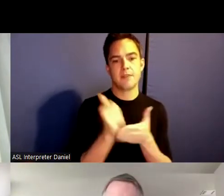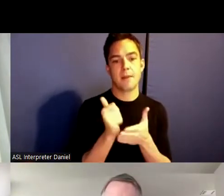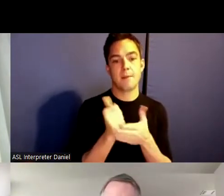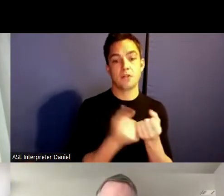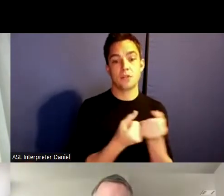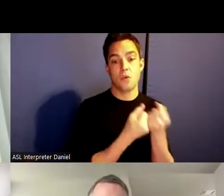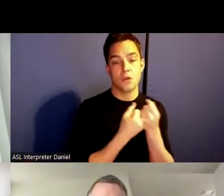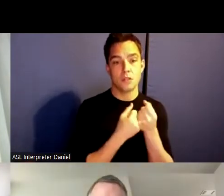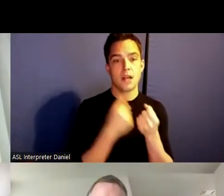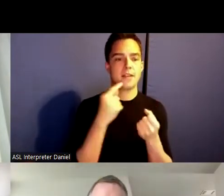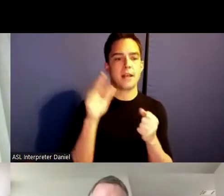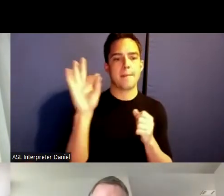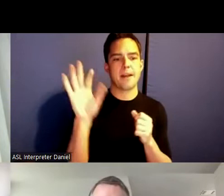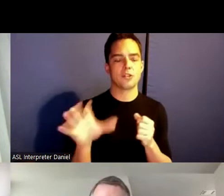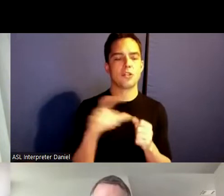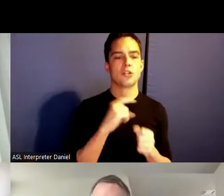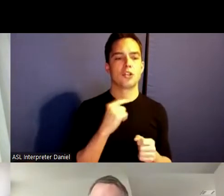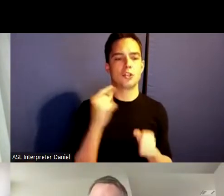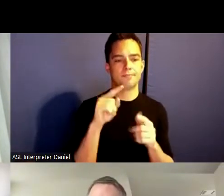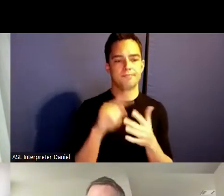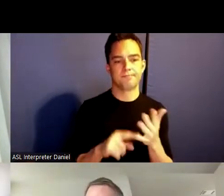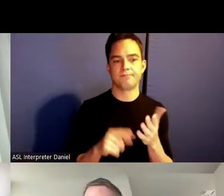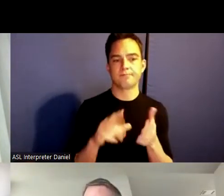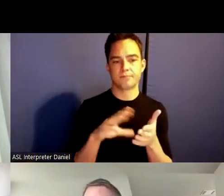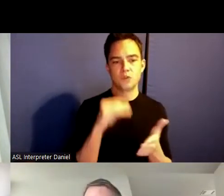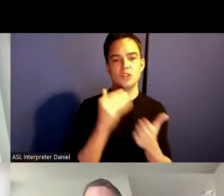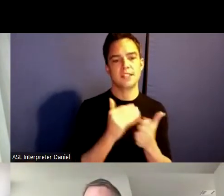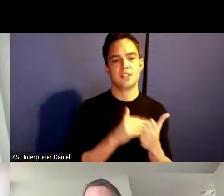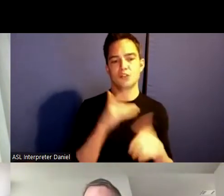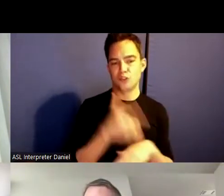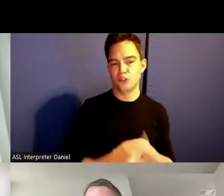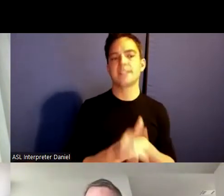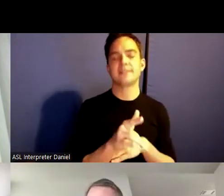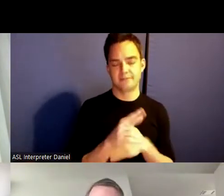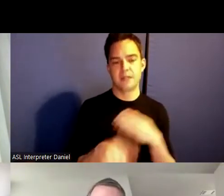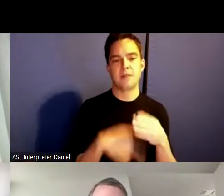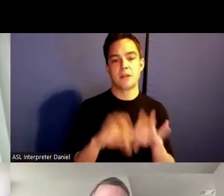I think pastor clergy, learn some lessons early on about the importance of Person centered